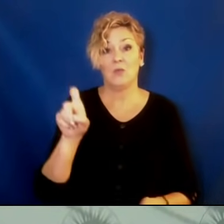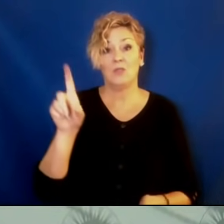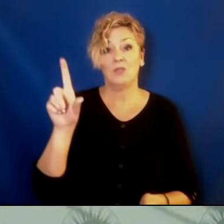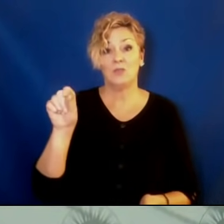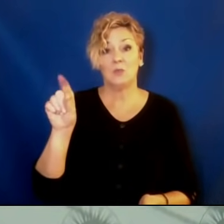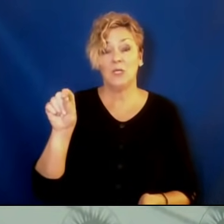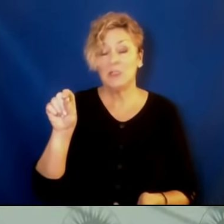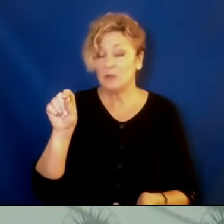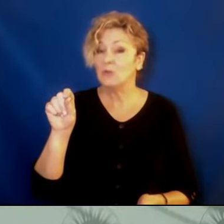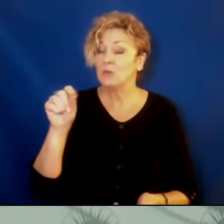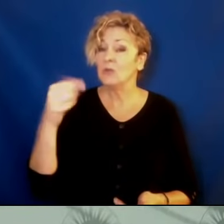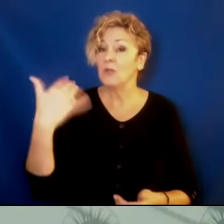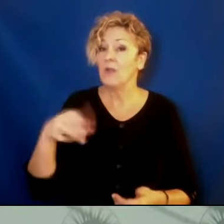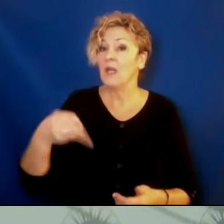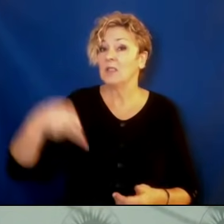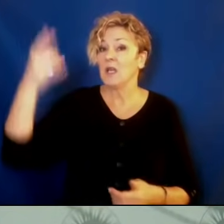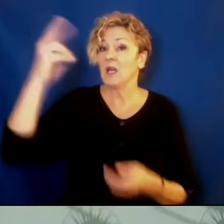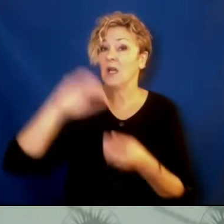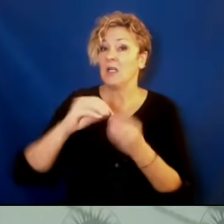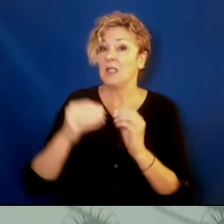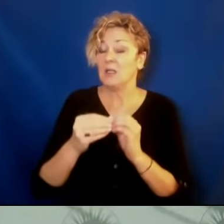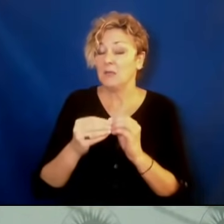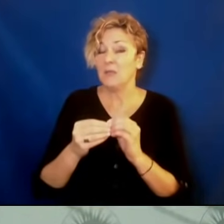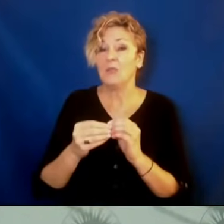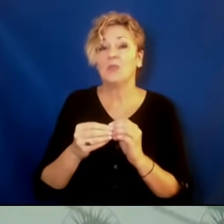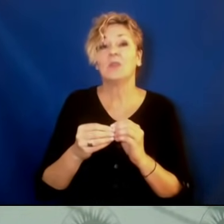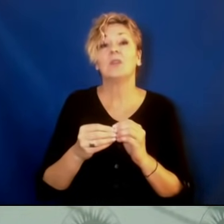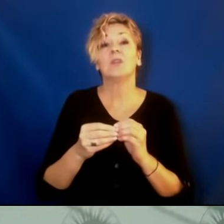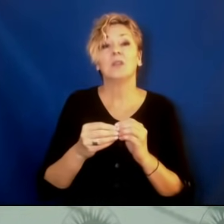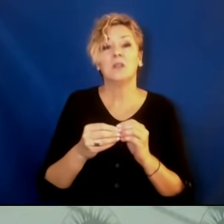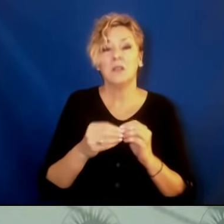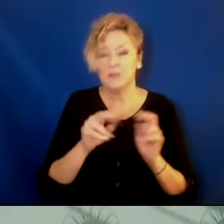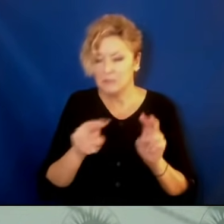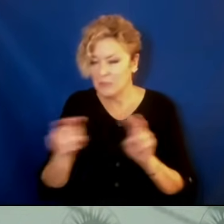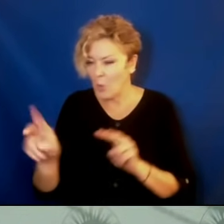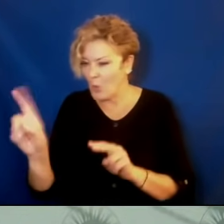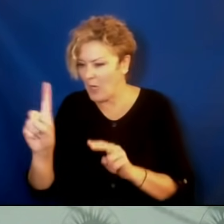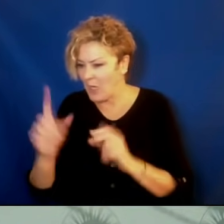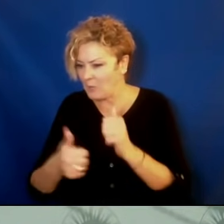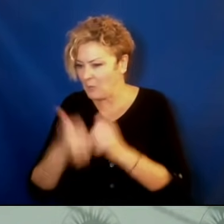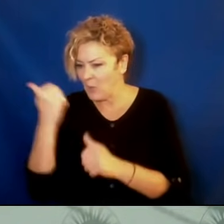Columbia I would like to pass on our condolences. Our thoughts are with all the families,